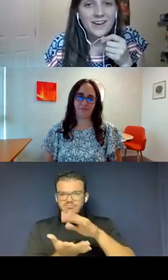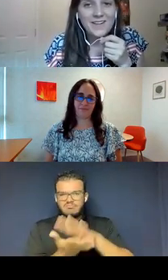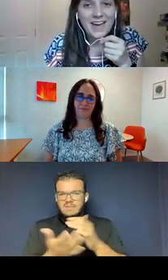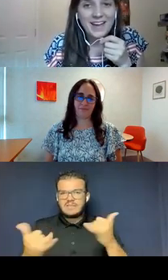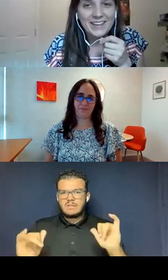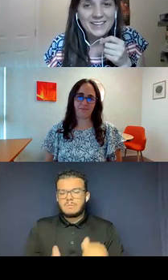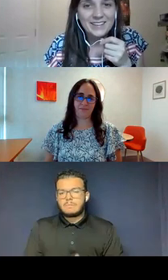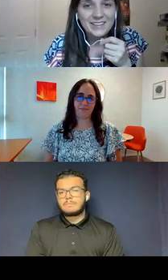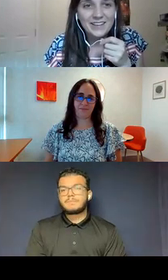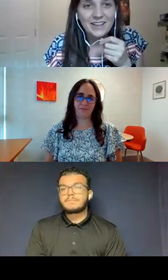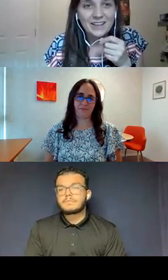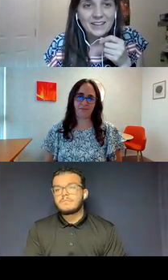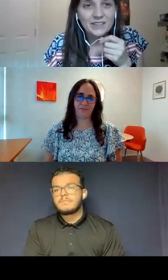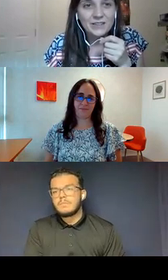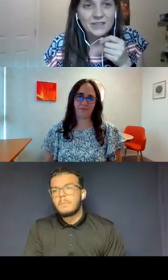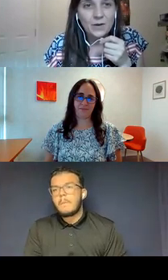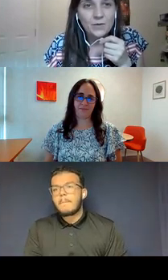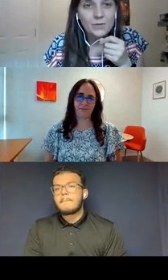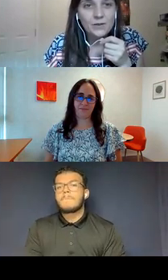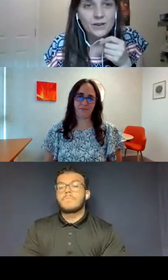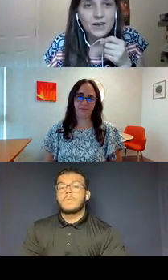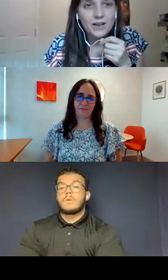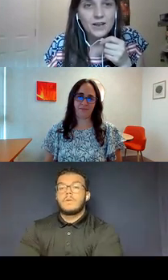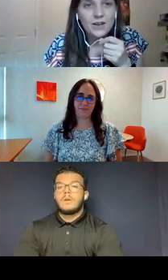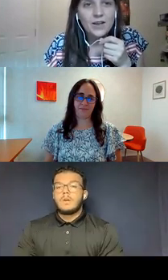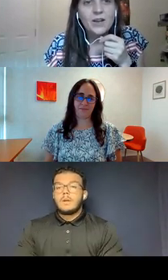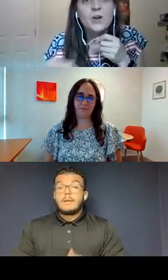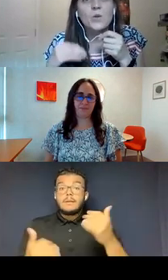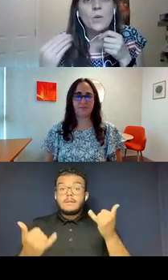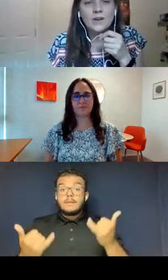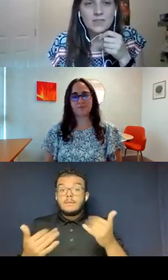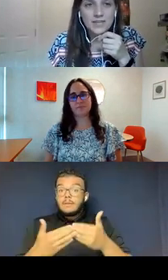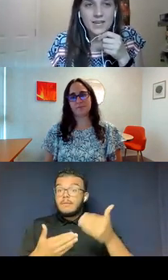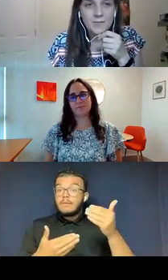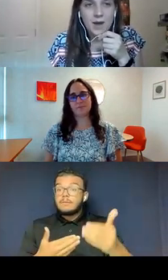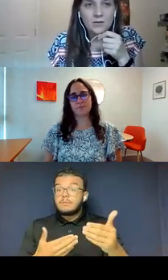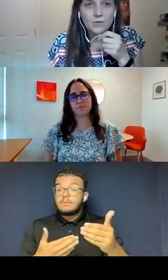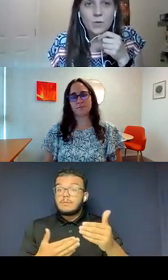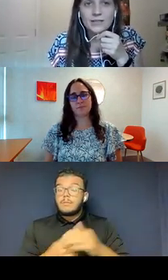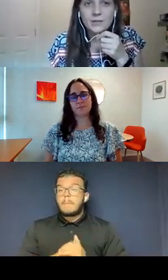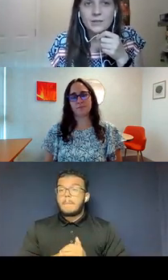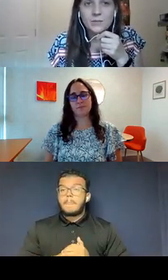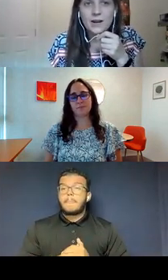OK, so when you're thinking about reporting someone